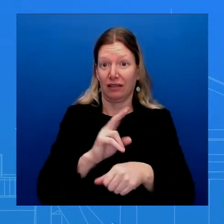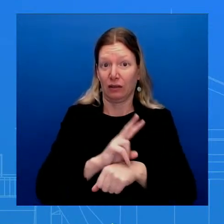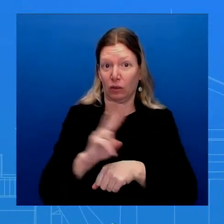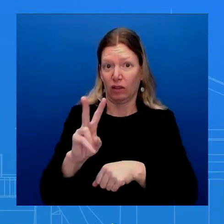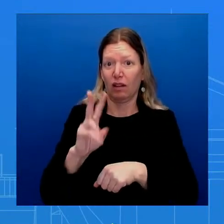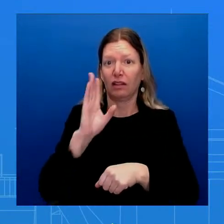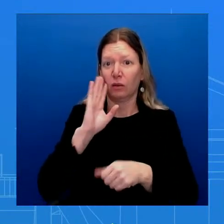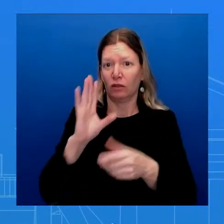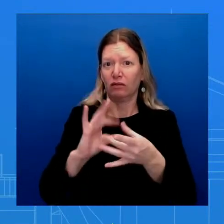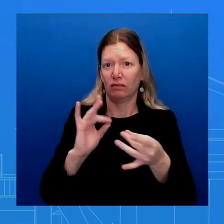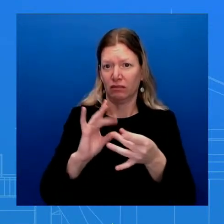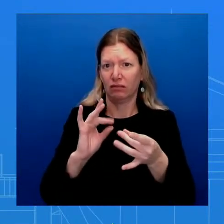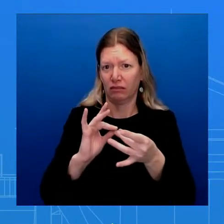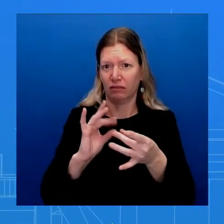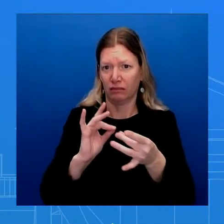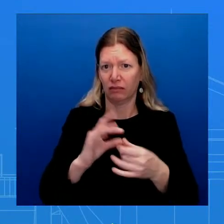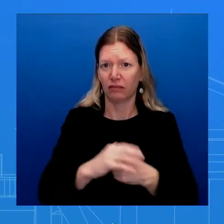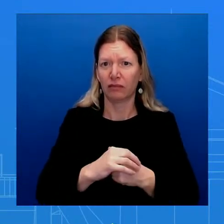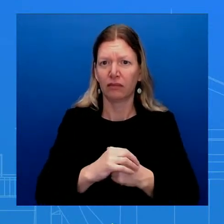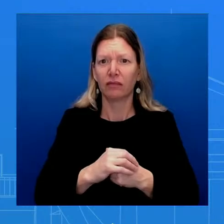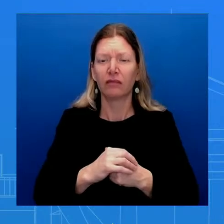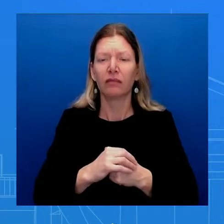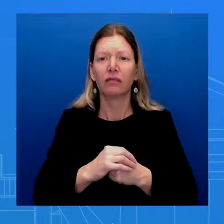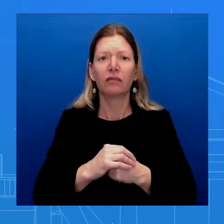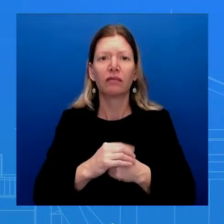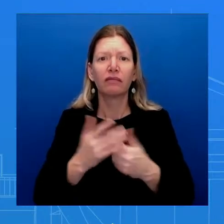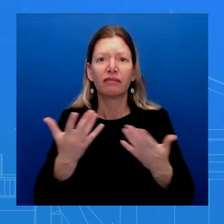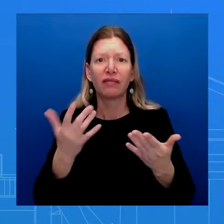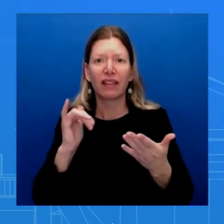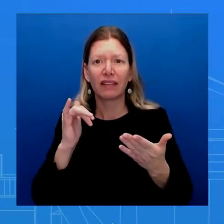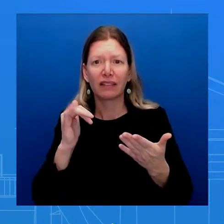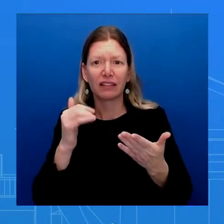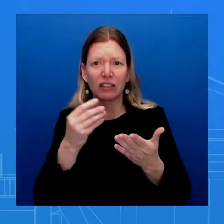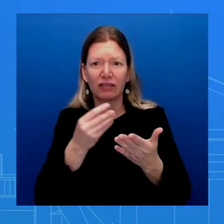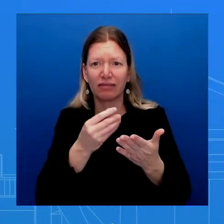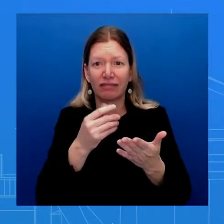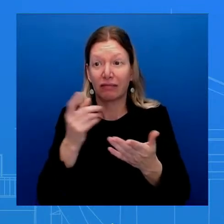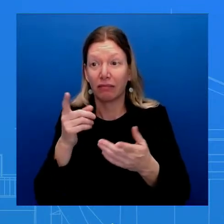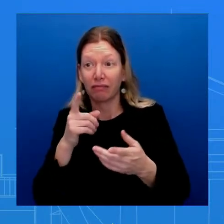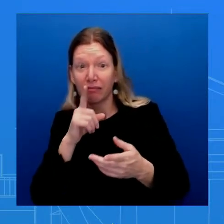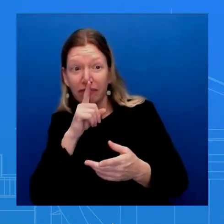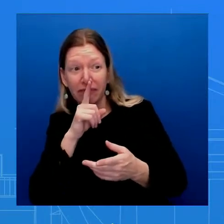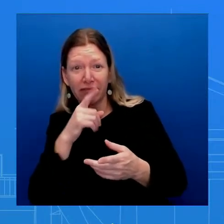how they go about it, but they understand what Americans are feeling. That's -- again, that's why we keep talking about lowering costs.